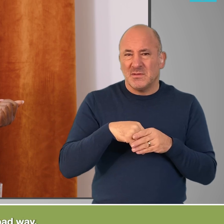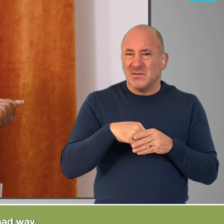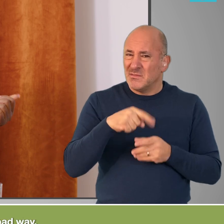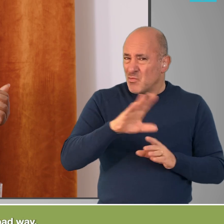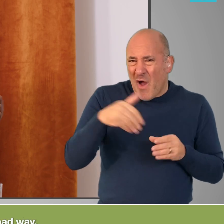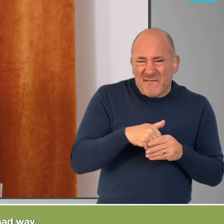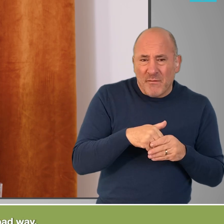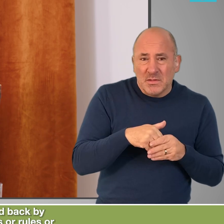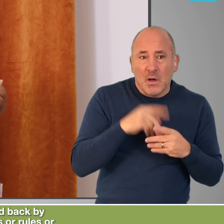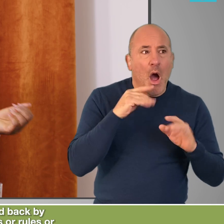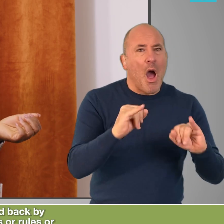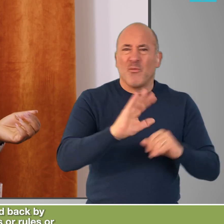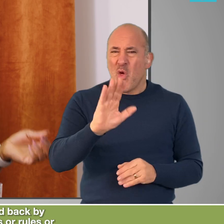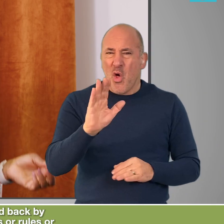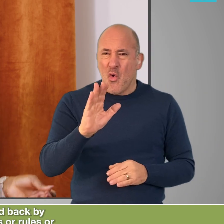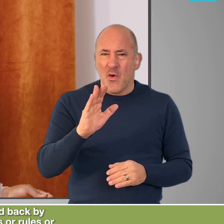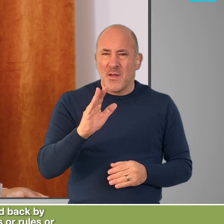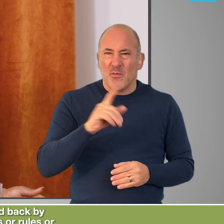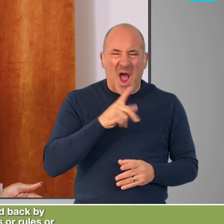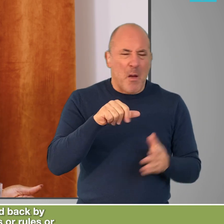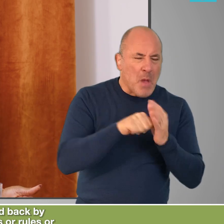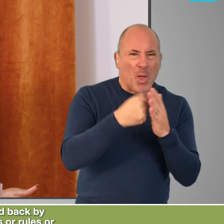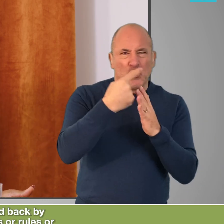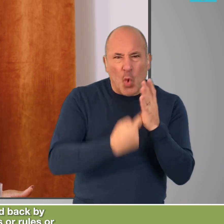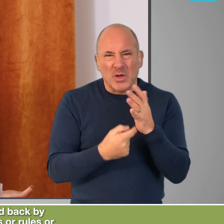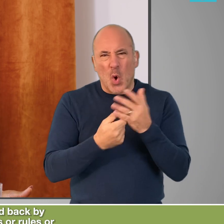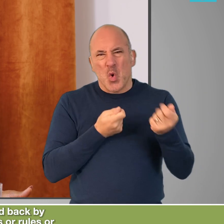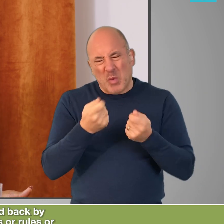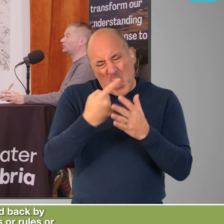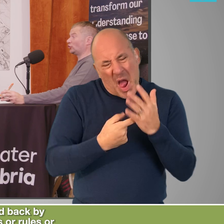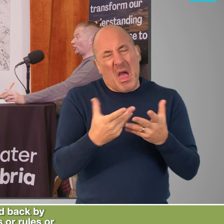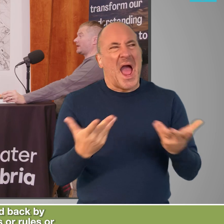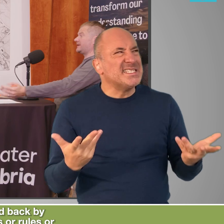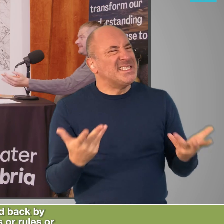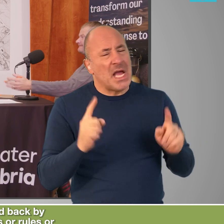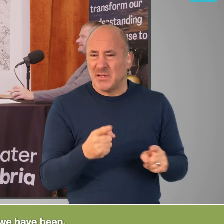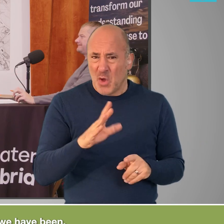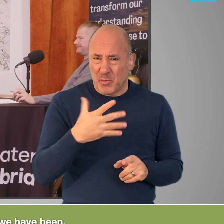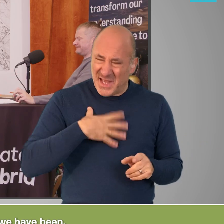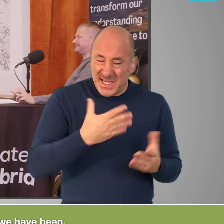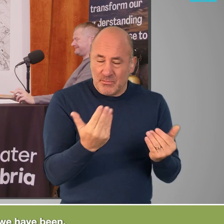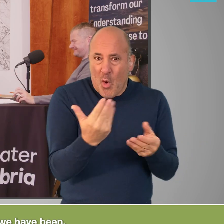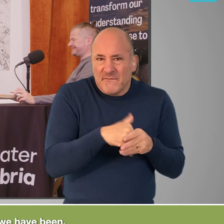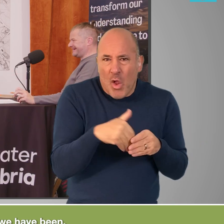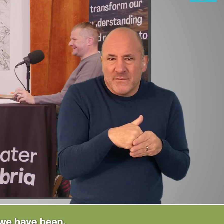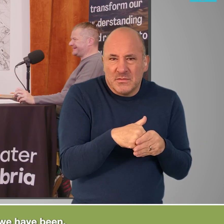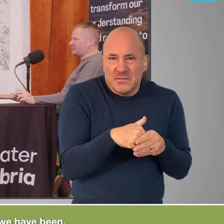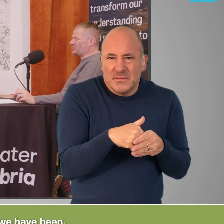and it's not in a bad way, but they're not held back by some of the blockers or rules or control measures that we have been.